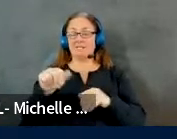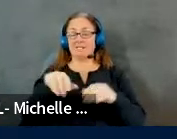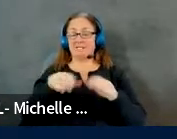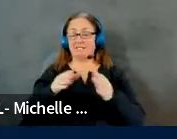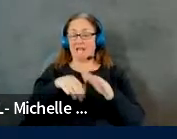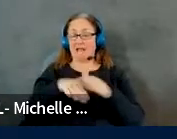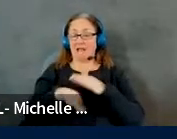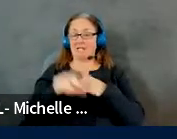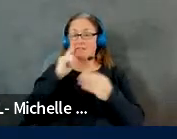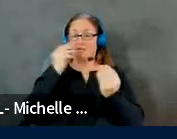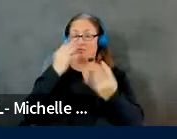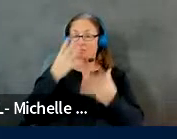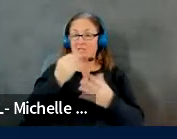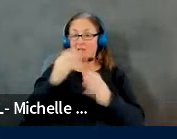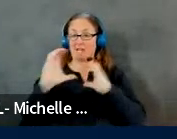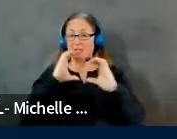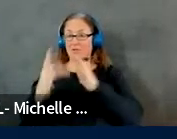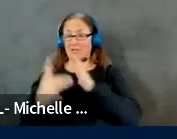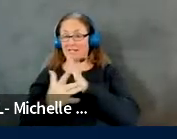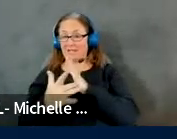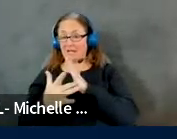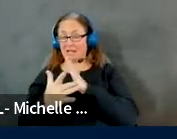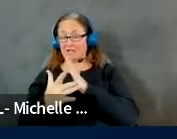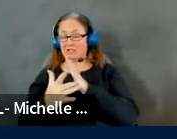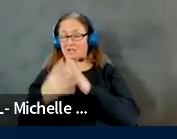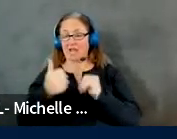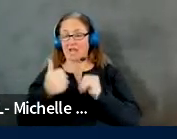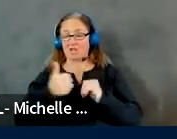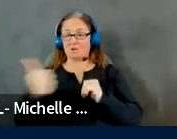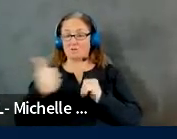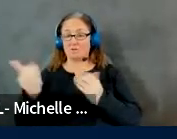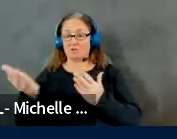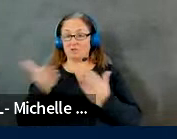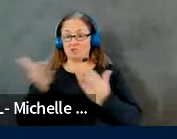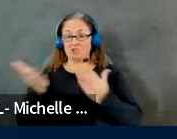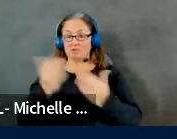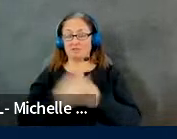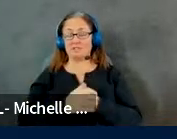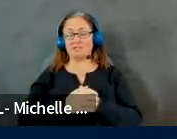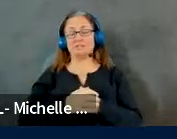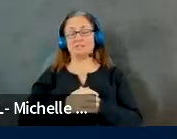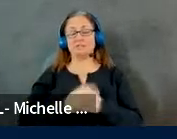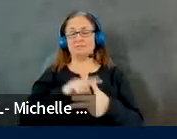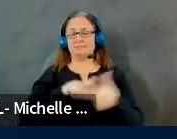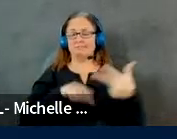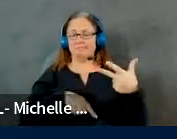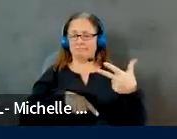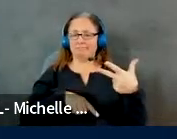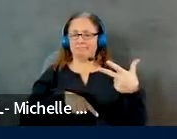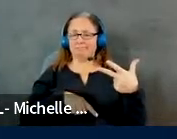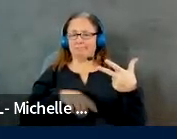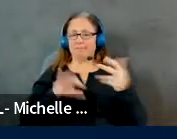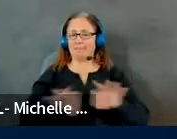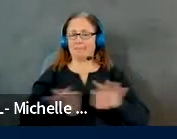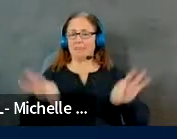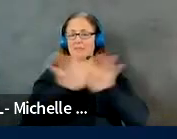and communication technologies and transportation services, and so these are the three key elements